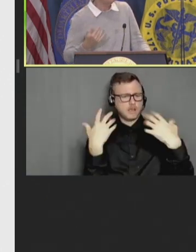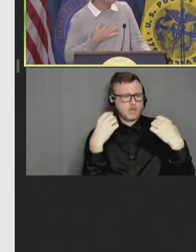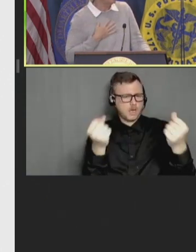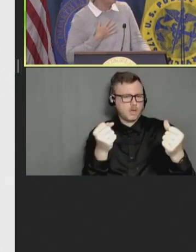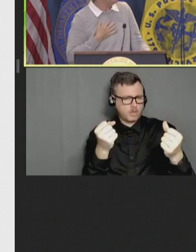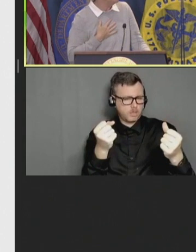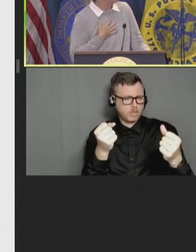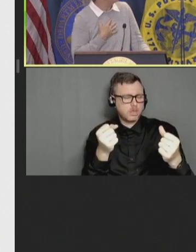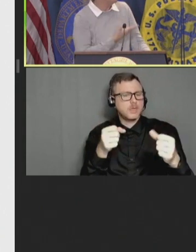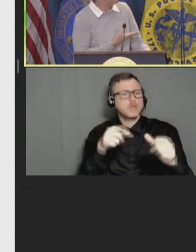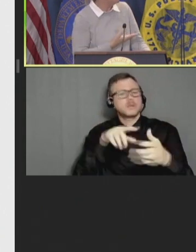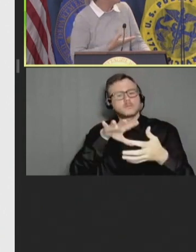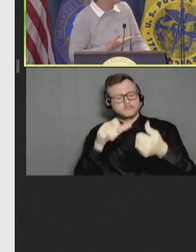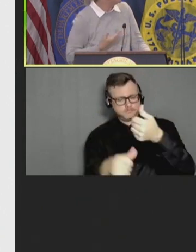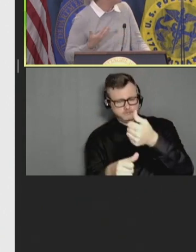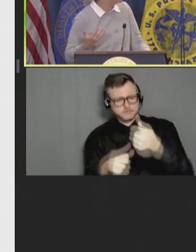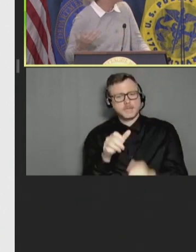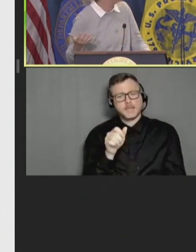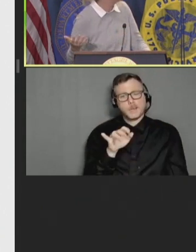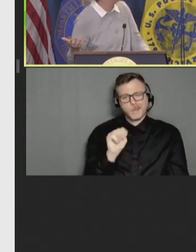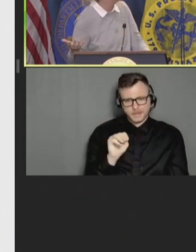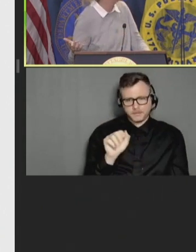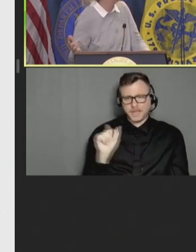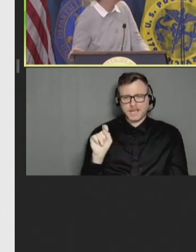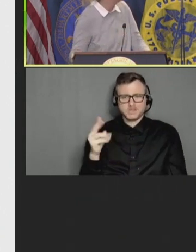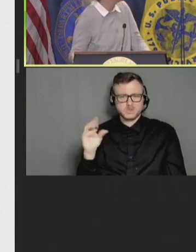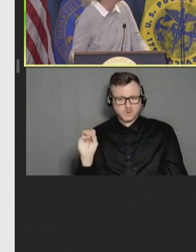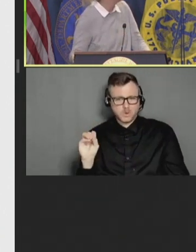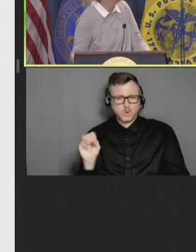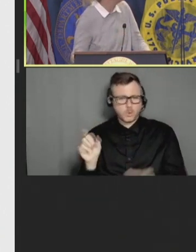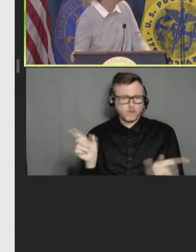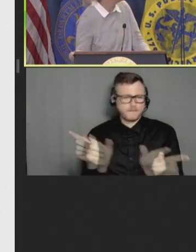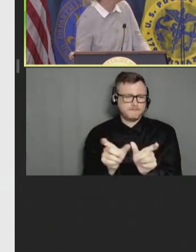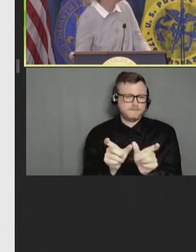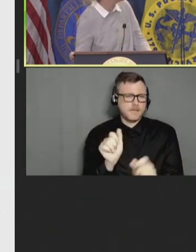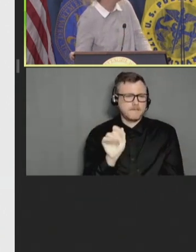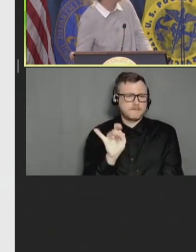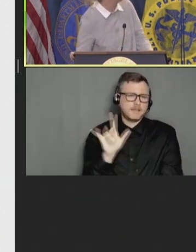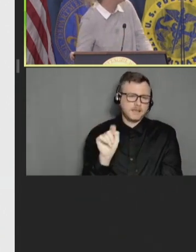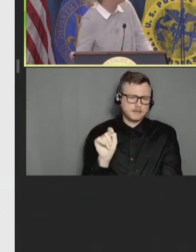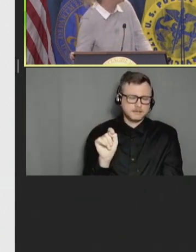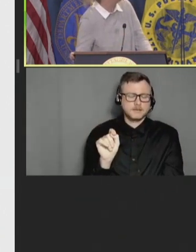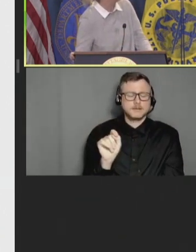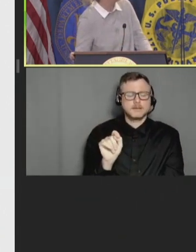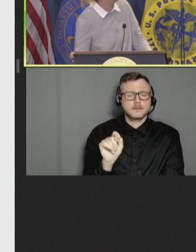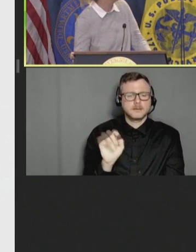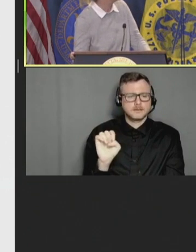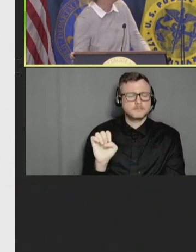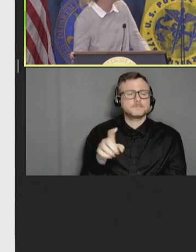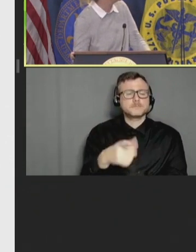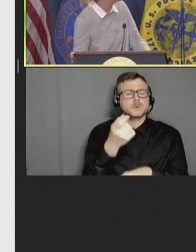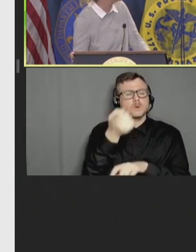And we are AIM and ASTHO affiliate. And some of the things that go on and some of the things that the programs